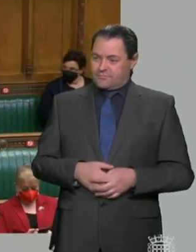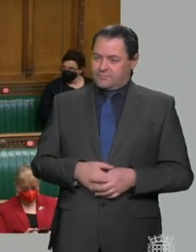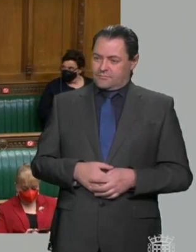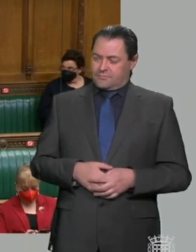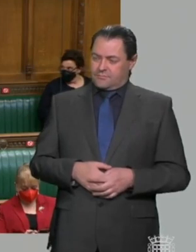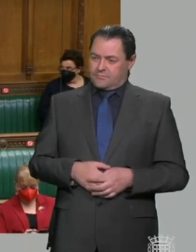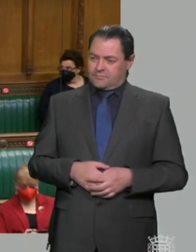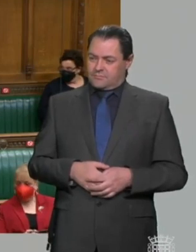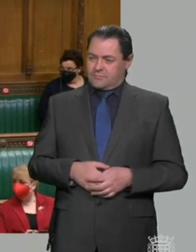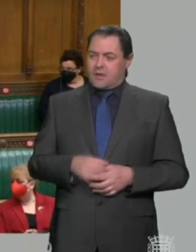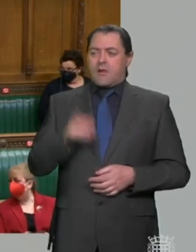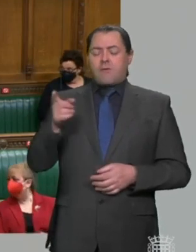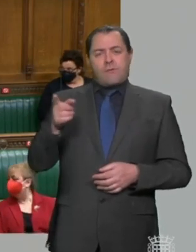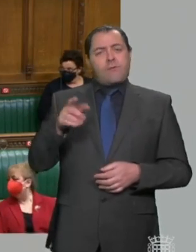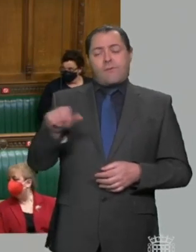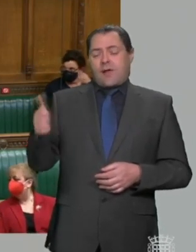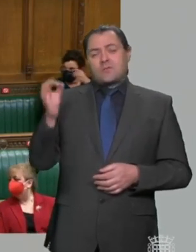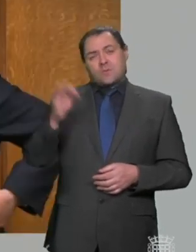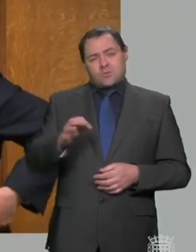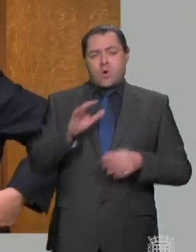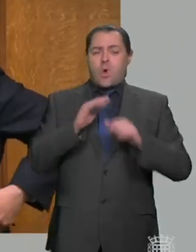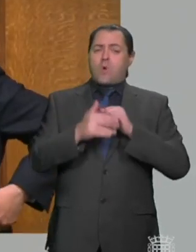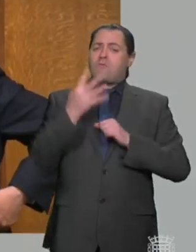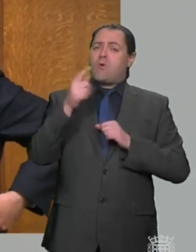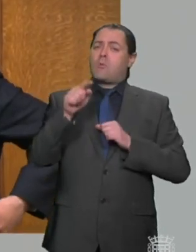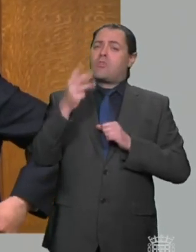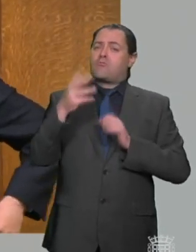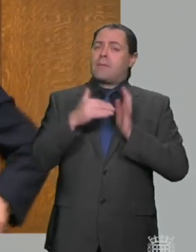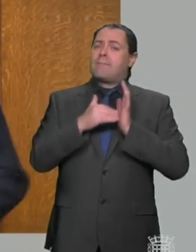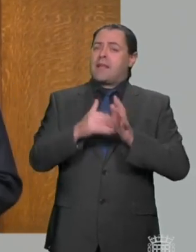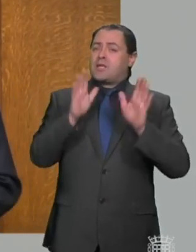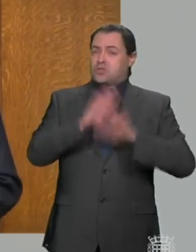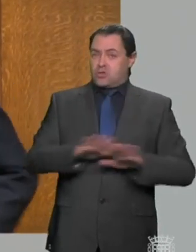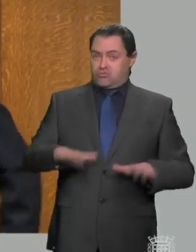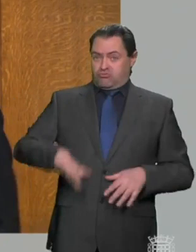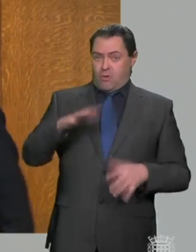There are over 4.3 million children—and rising—growing up in poverty, including some